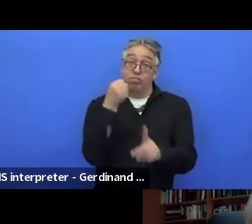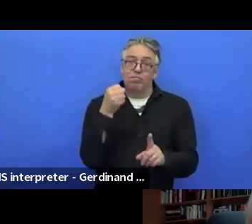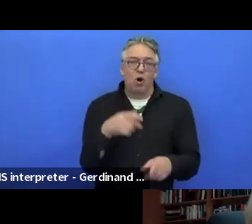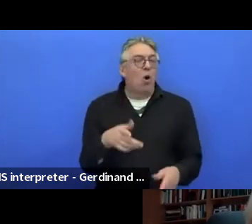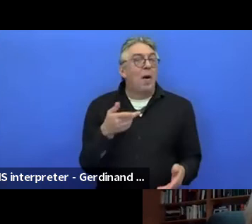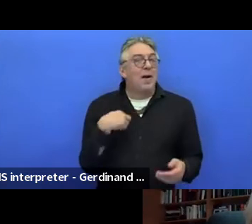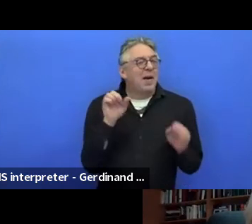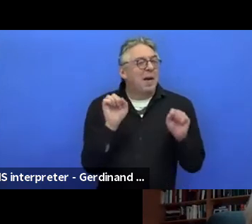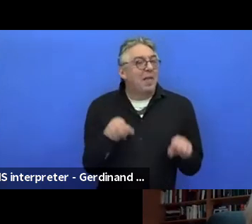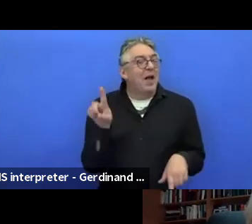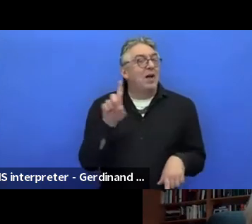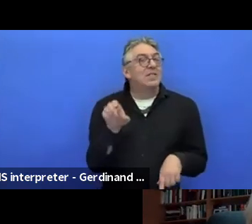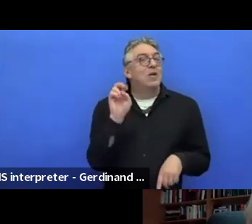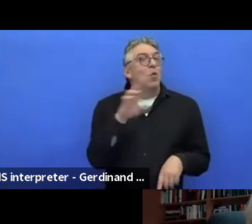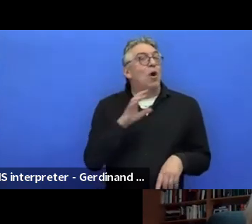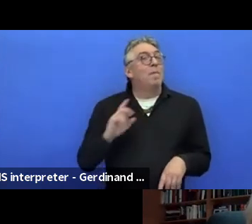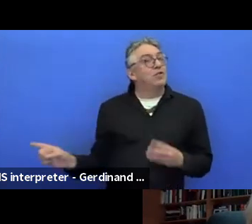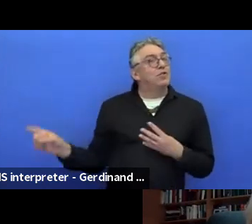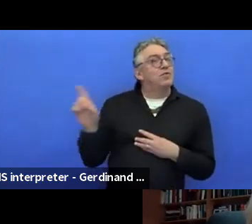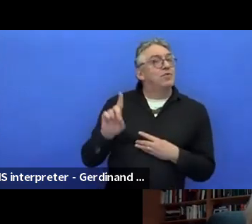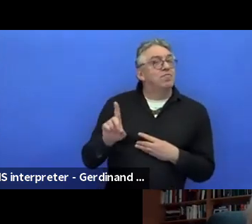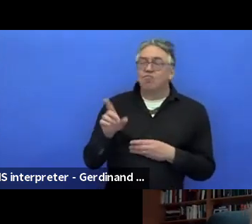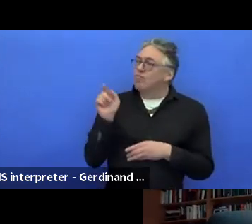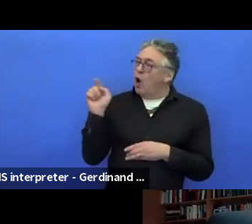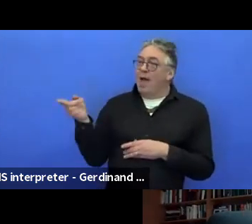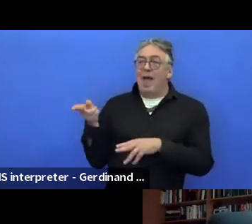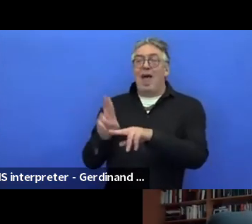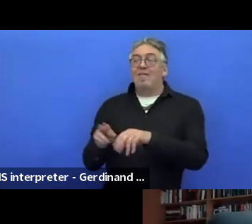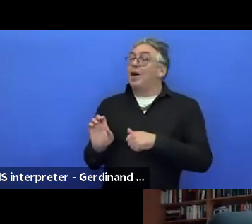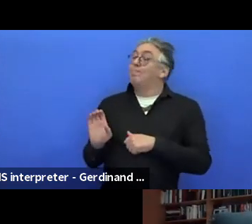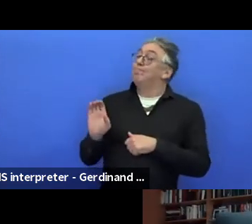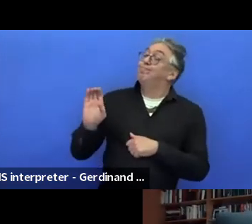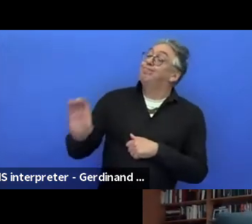and how our members approach them with evidence and information